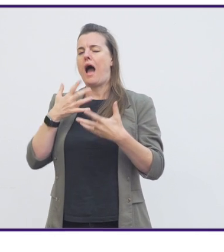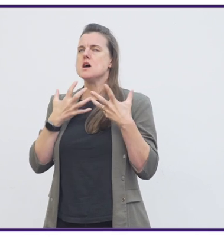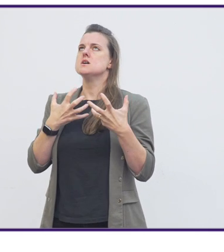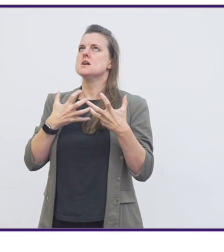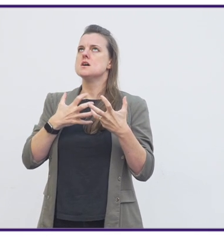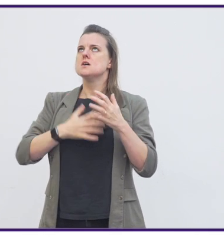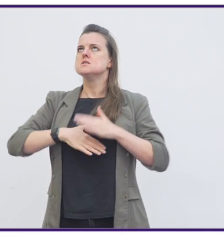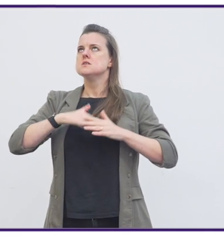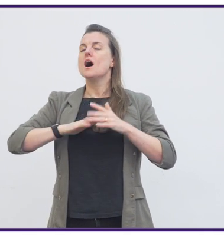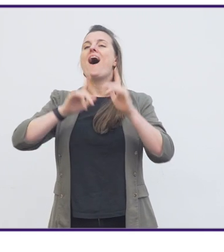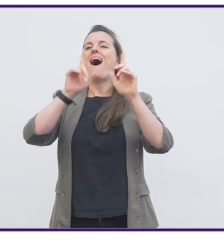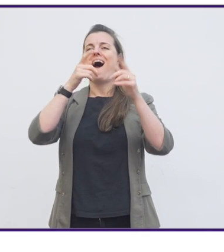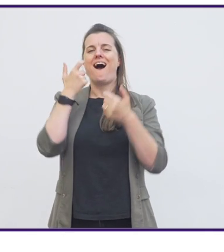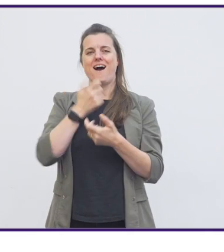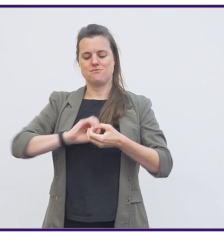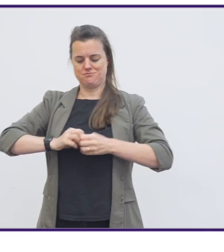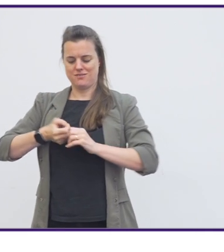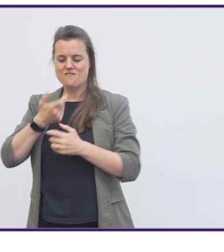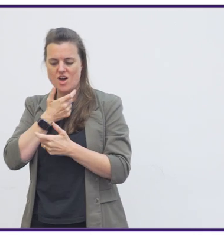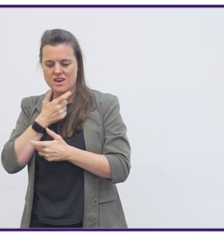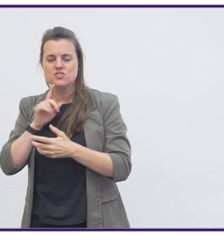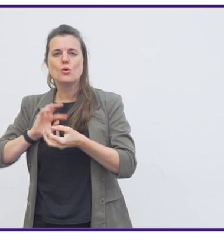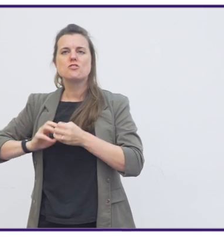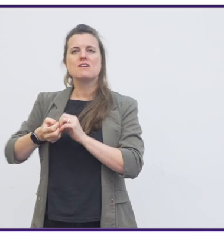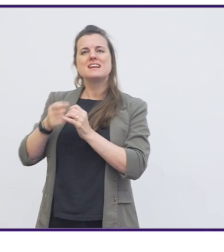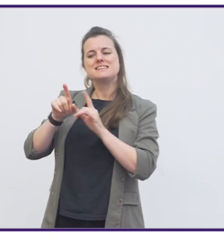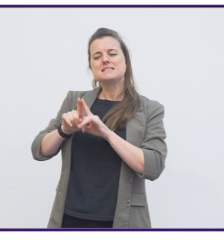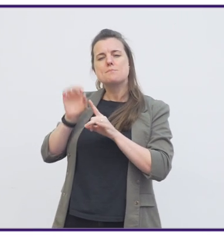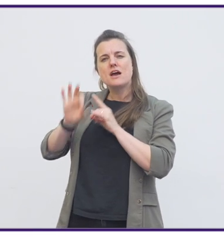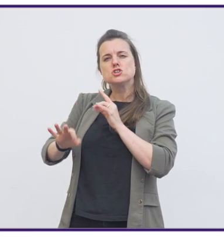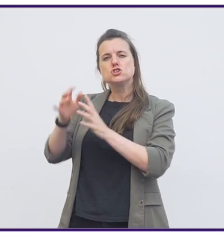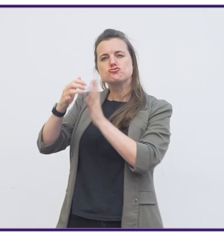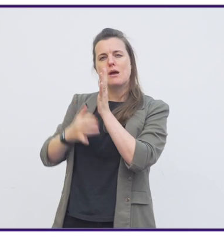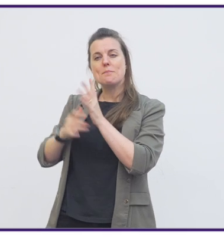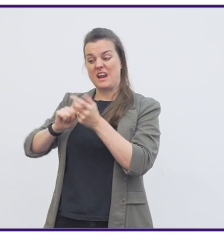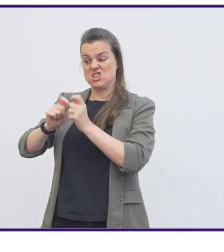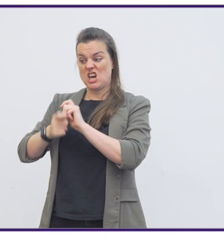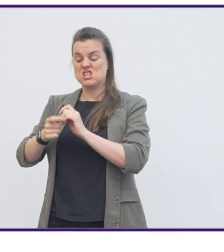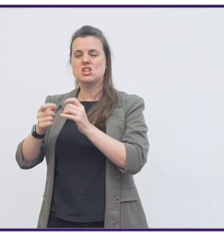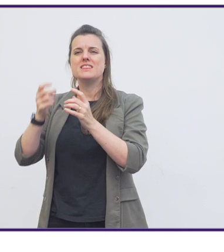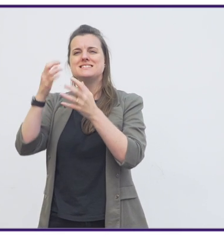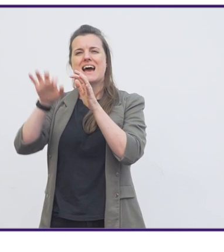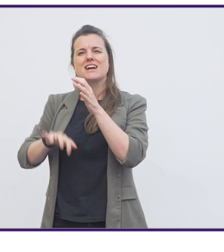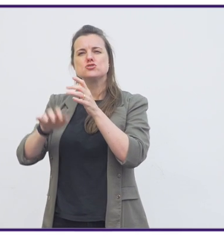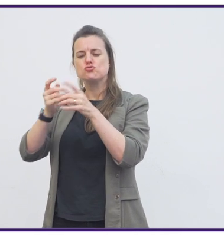I decided to create what we called a special script. I even changed the output text to green because, as we know,